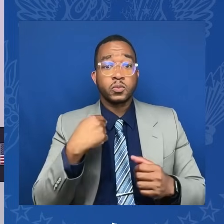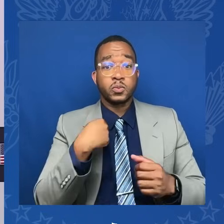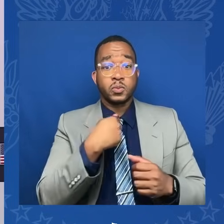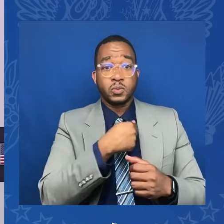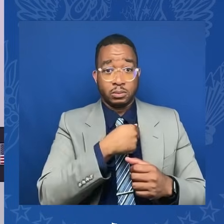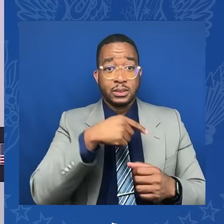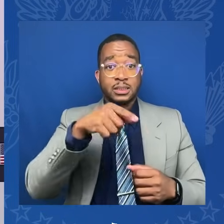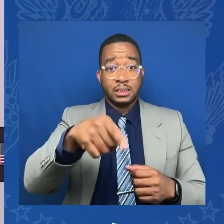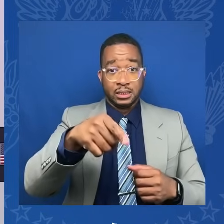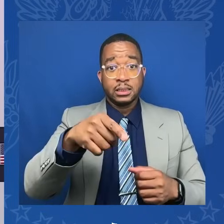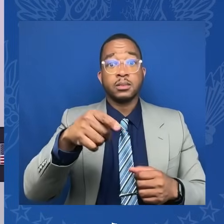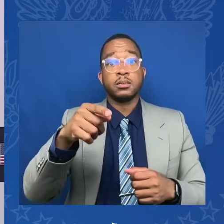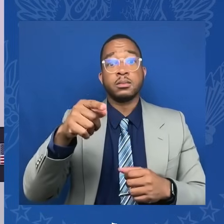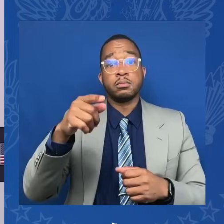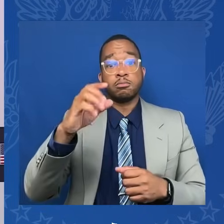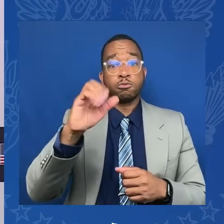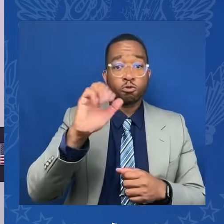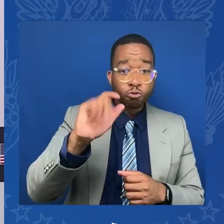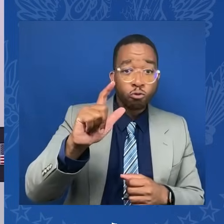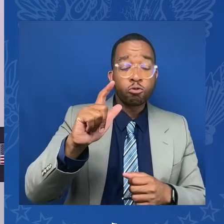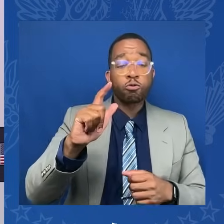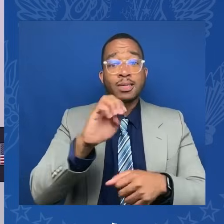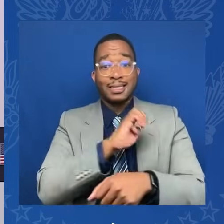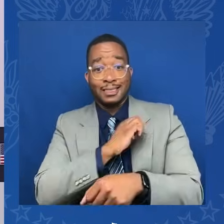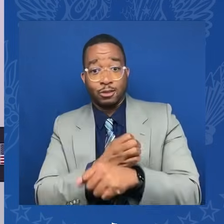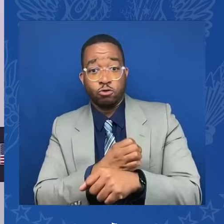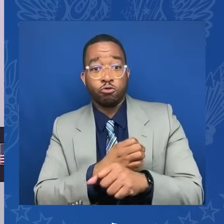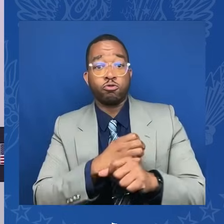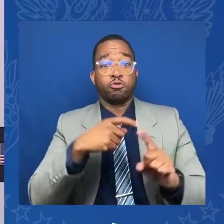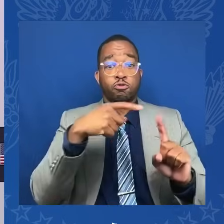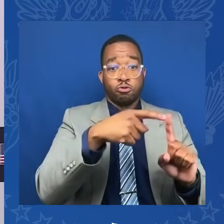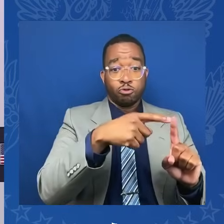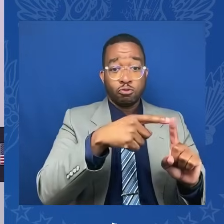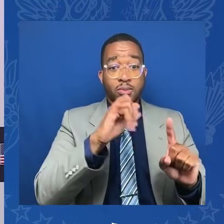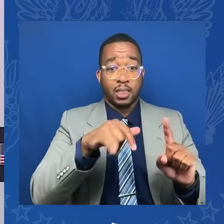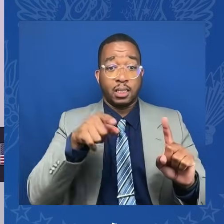And, indeed, we are mobilizing efforts on global health.